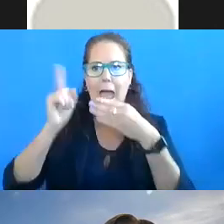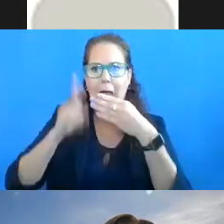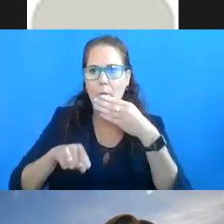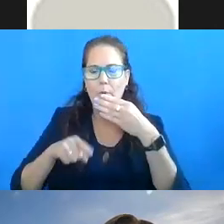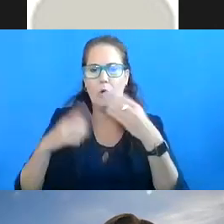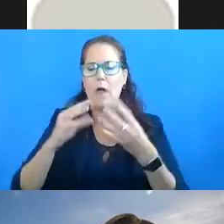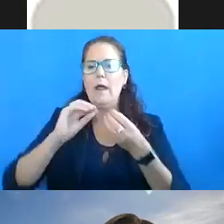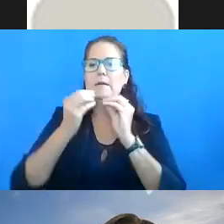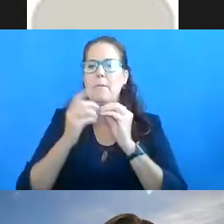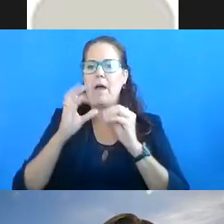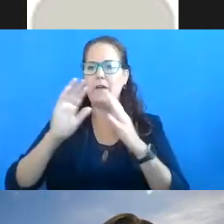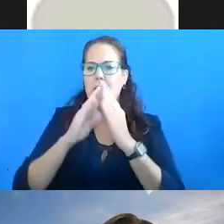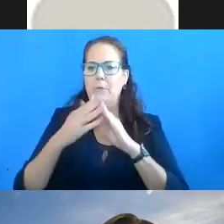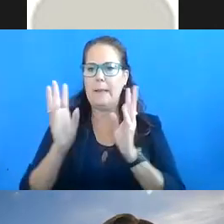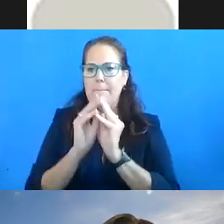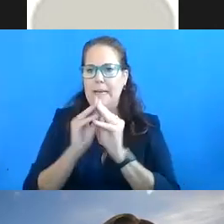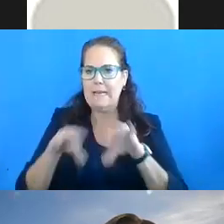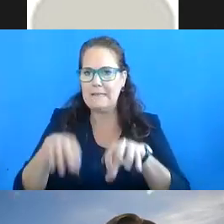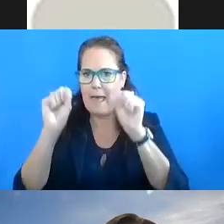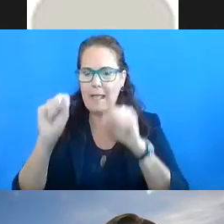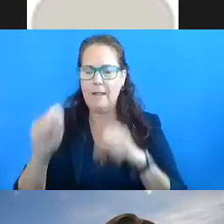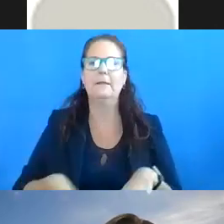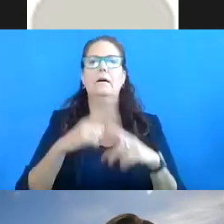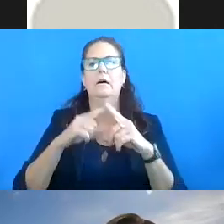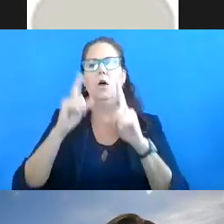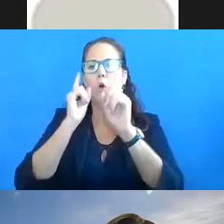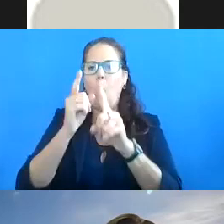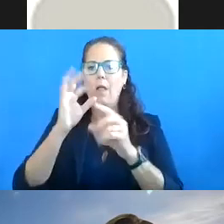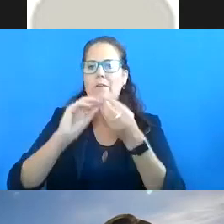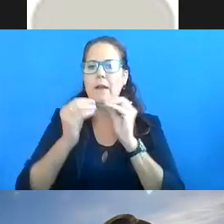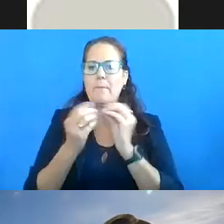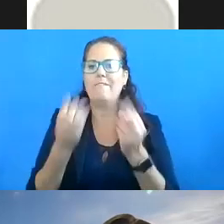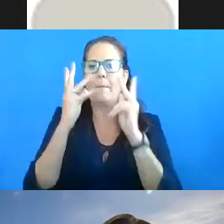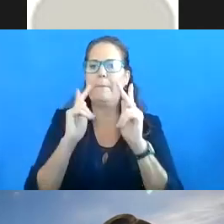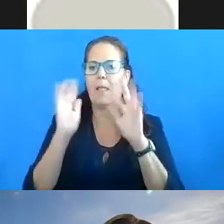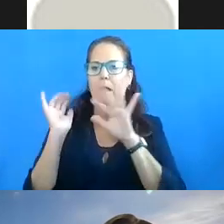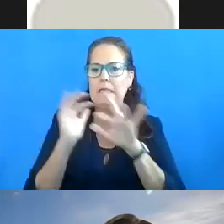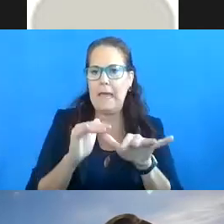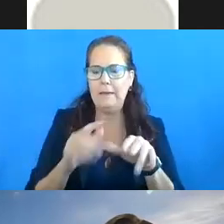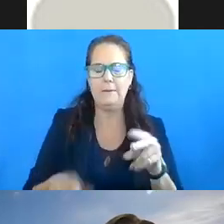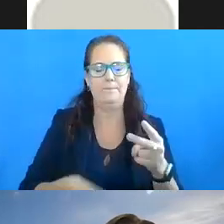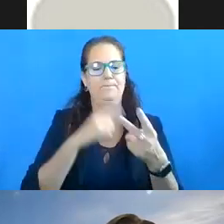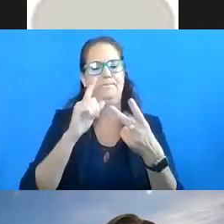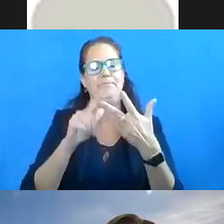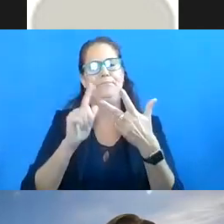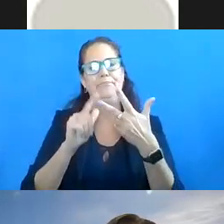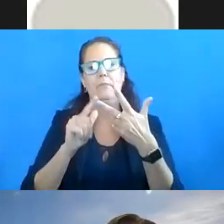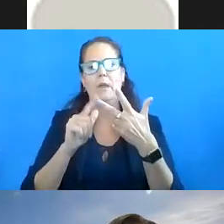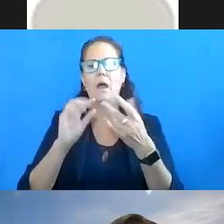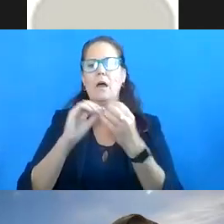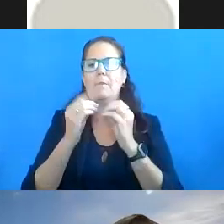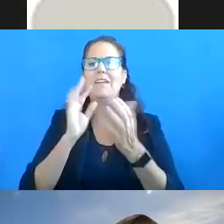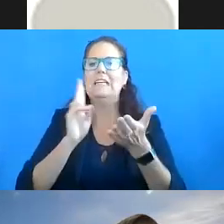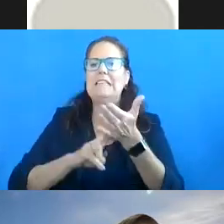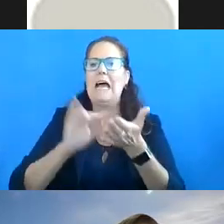meetings held. The number of participants in the meeting? The number of sign-in sheets. It might be